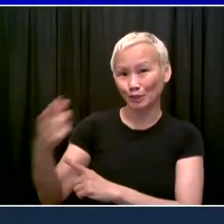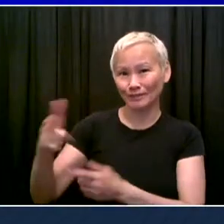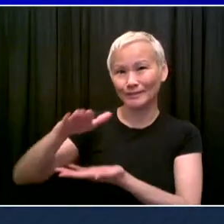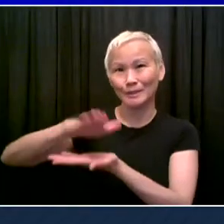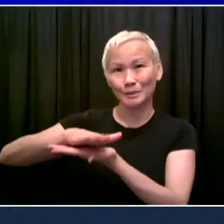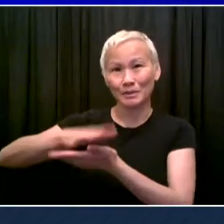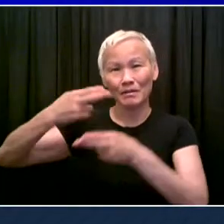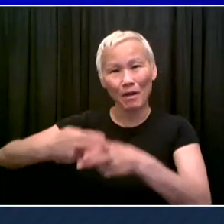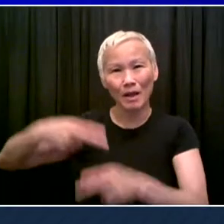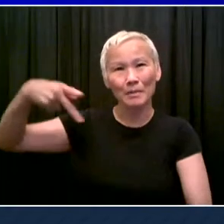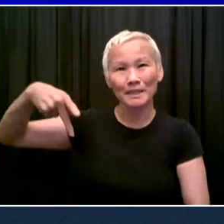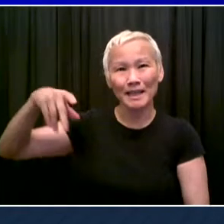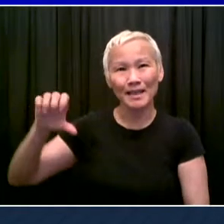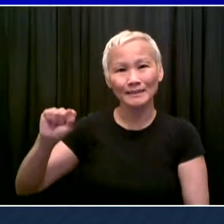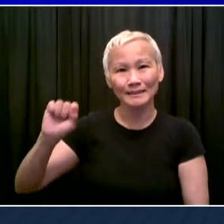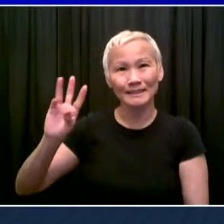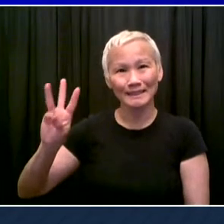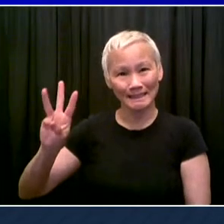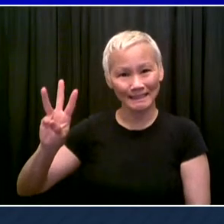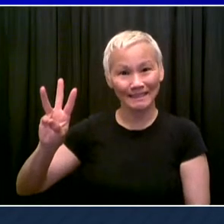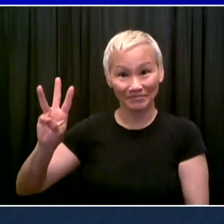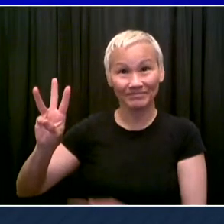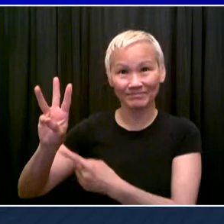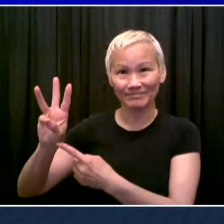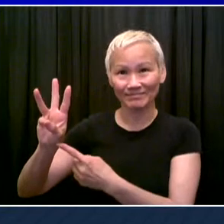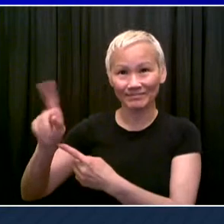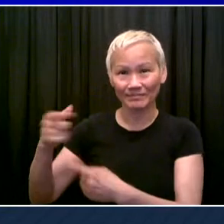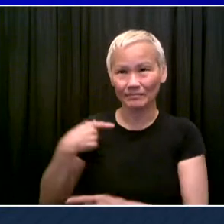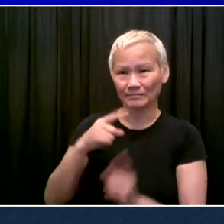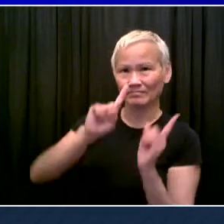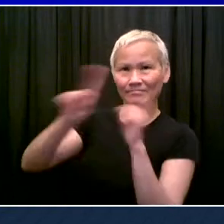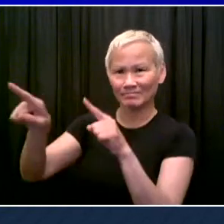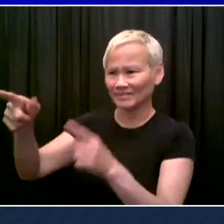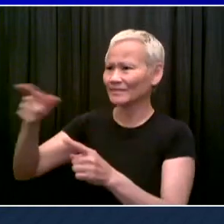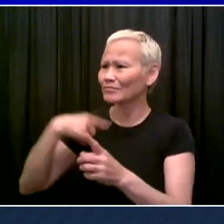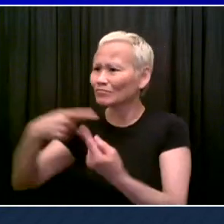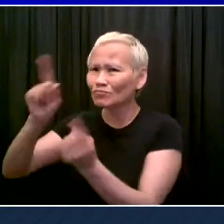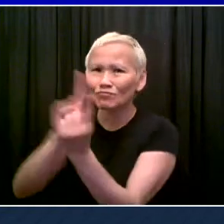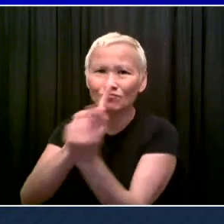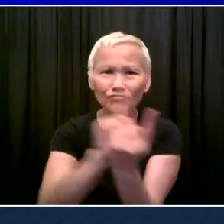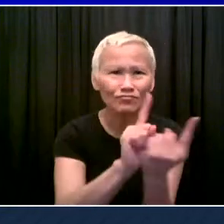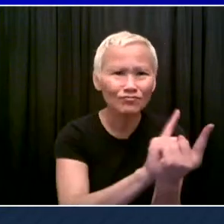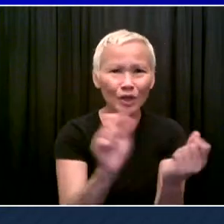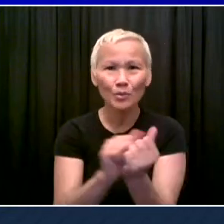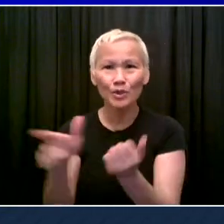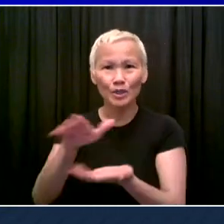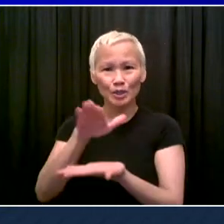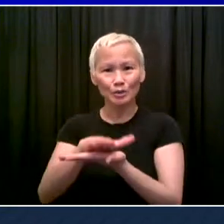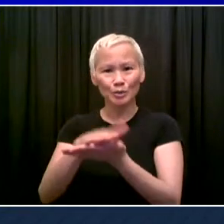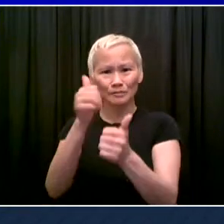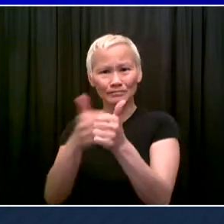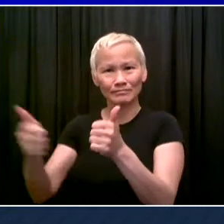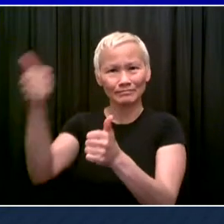MORNING IN FLATBUSH BROOKLYN THE BEGINNING OF SUMMER RISING,